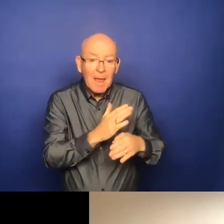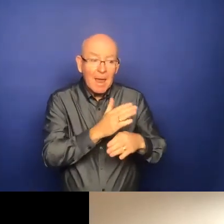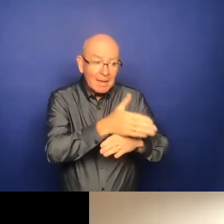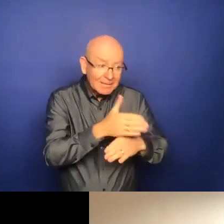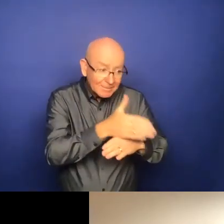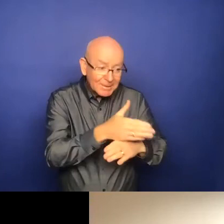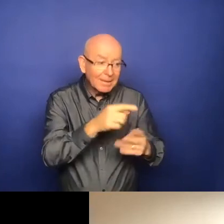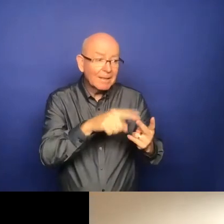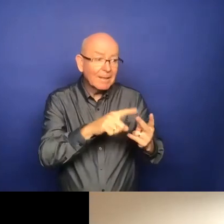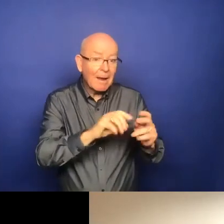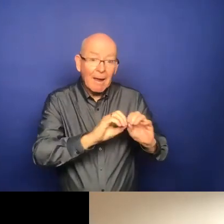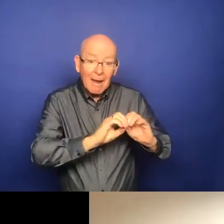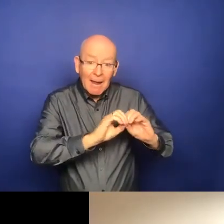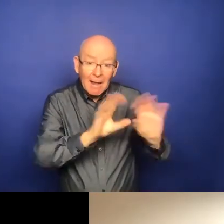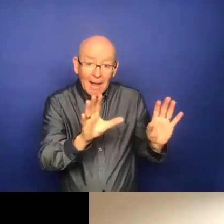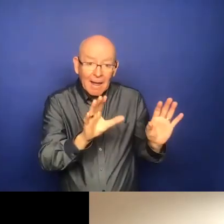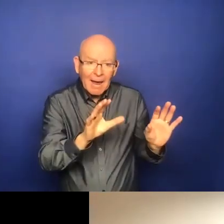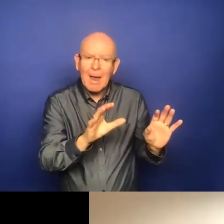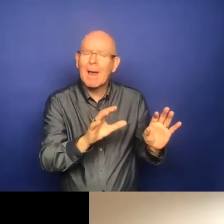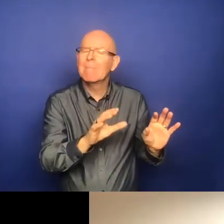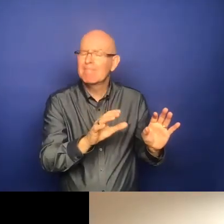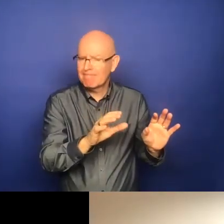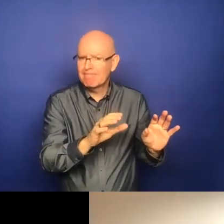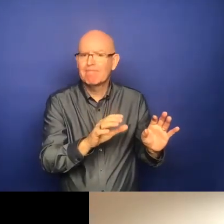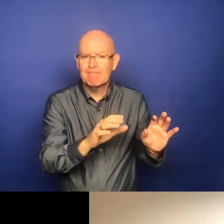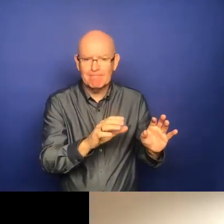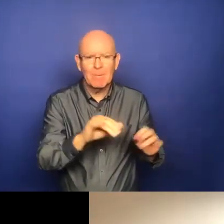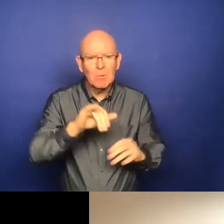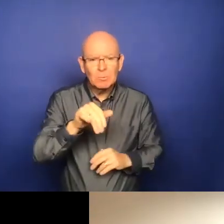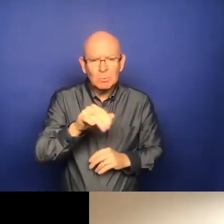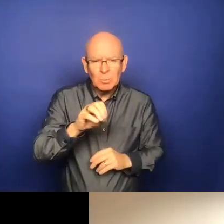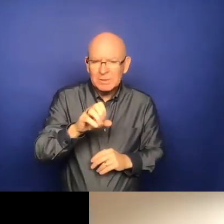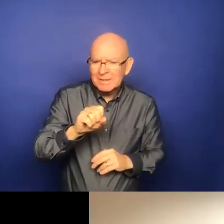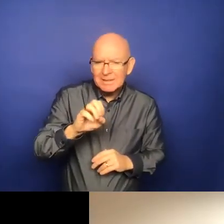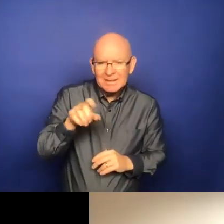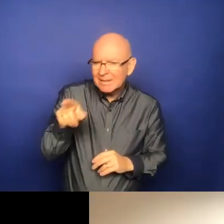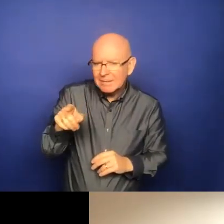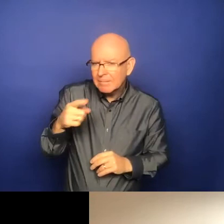Including the accessibility and clarity, that would be clee. José, what's your point on that one.